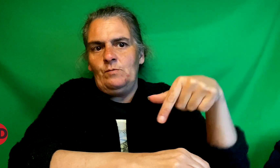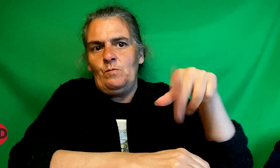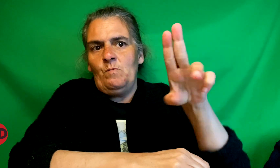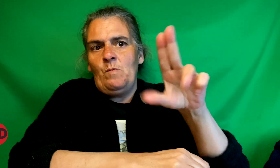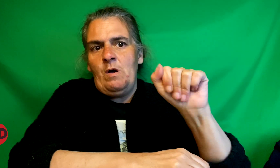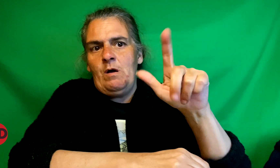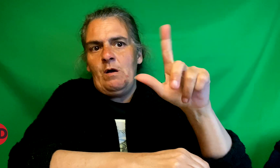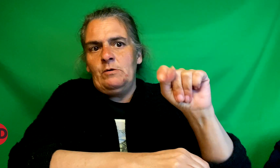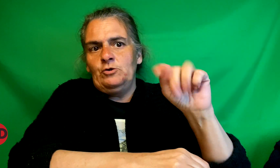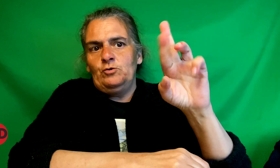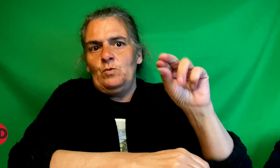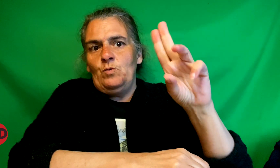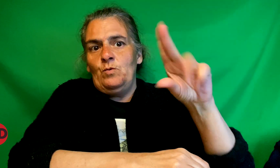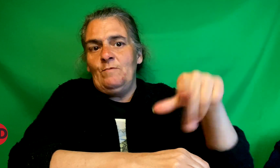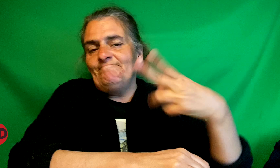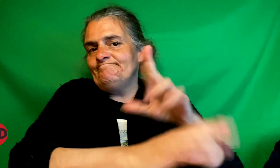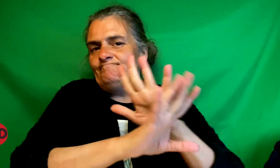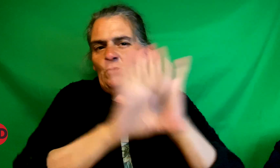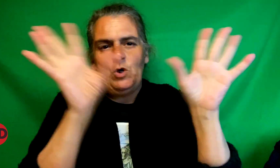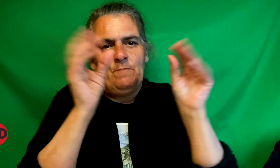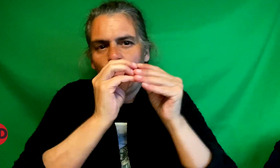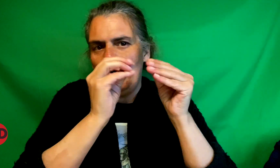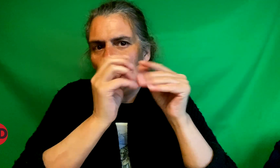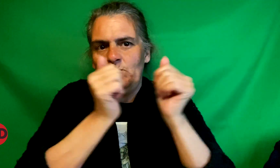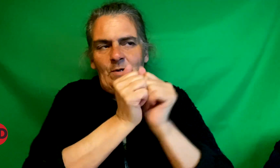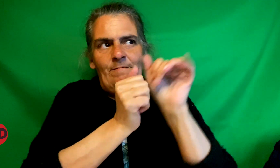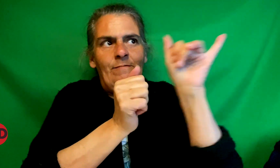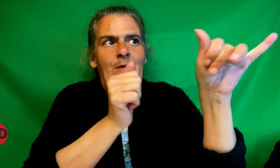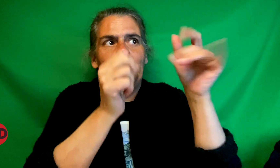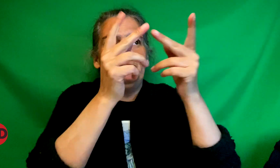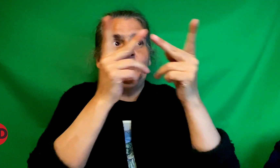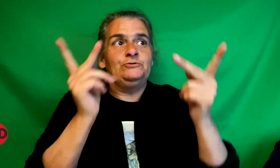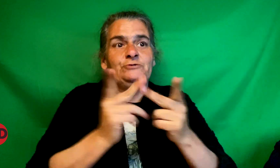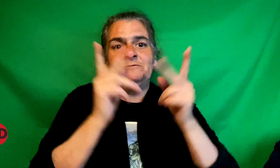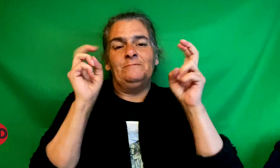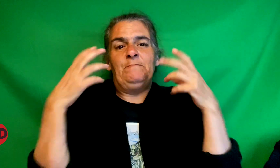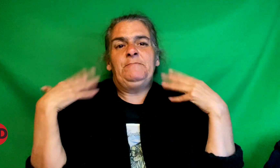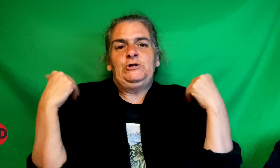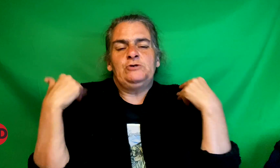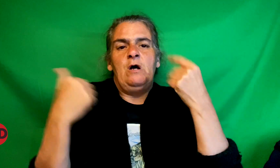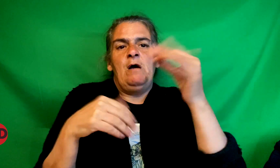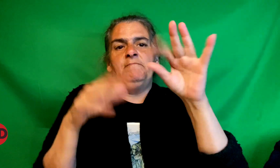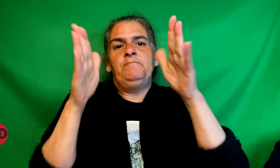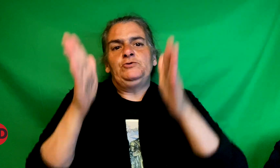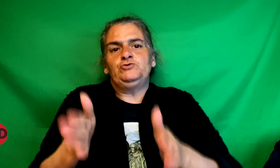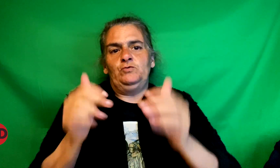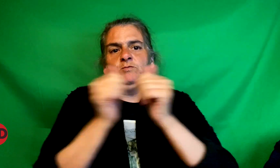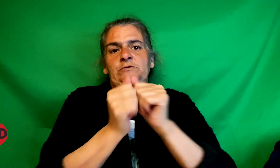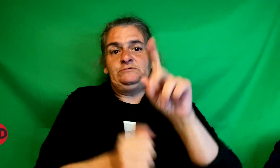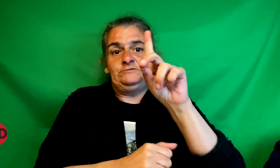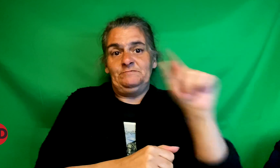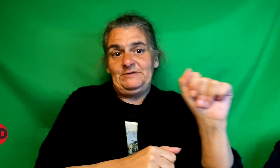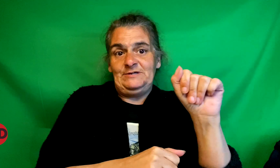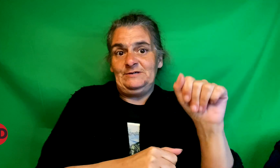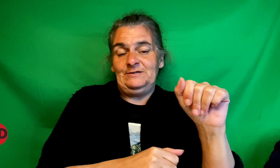Carla Qualtrough is no longer Minister of Persons with Disabilities.